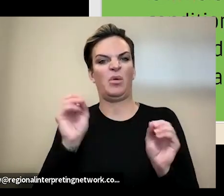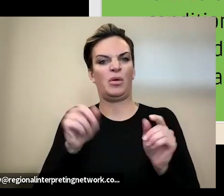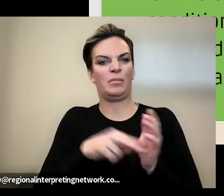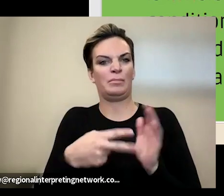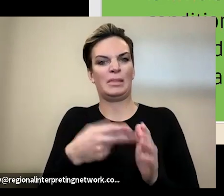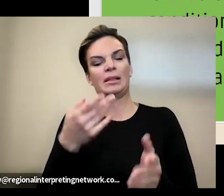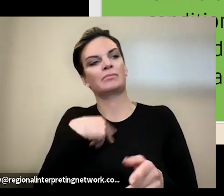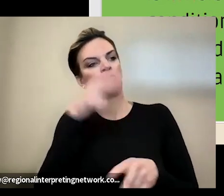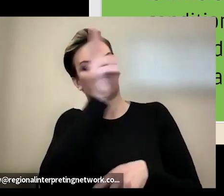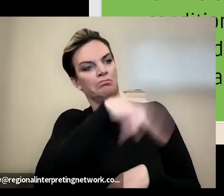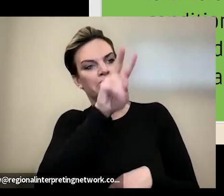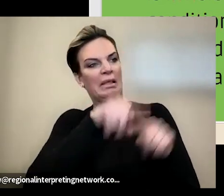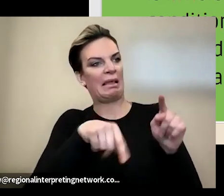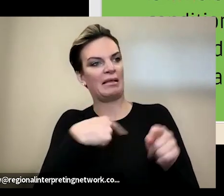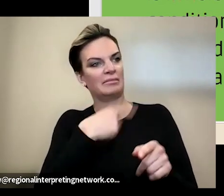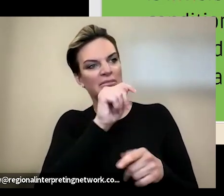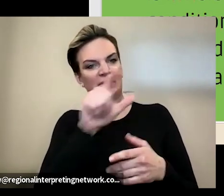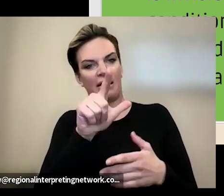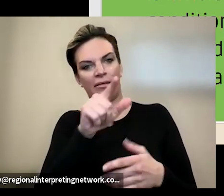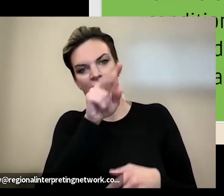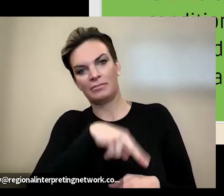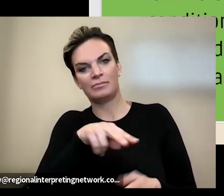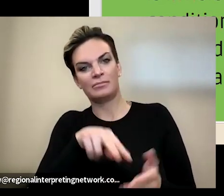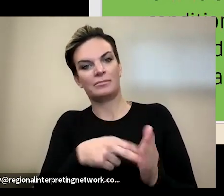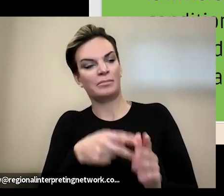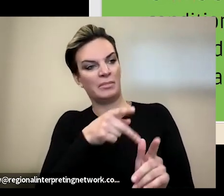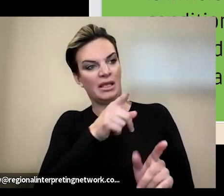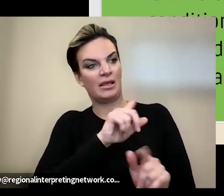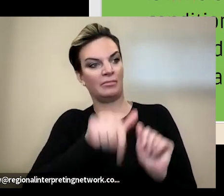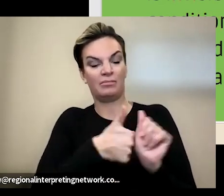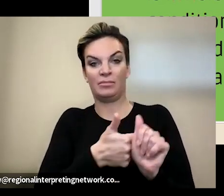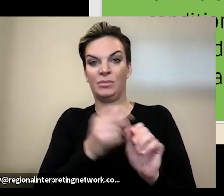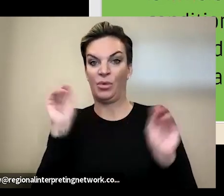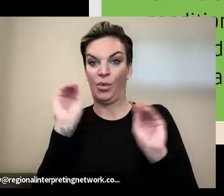symptoms and you cannot see how they impact someone, does not mean that they don't exist.